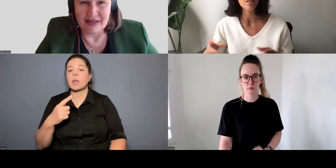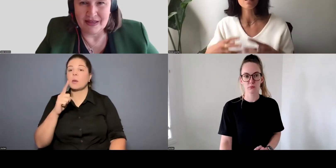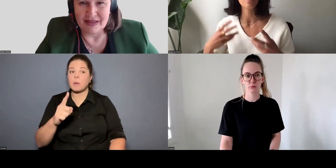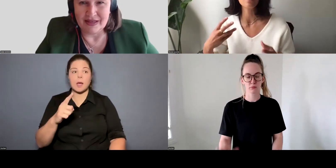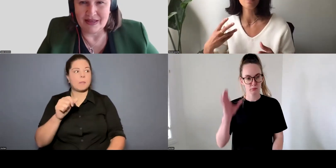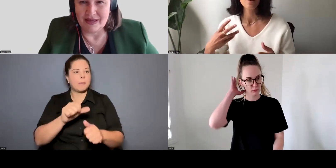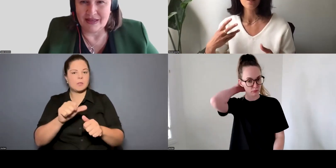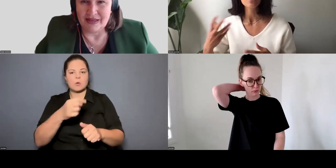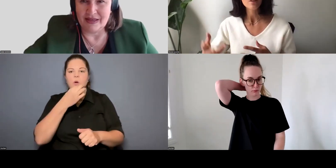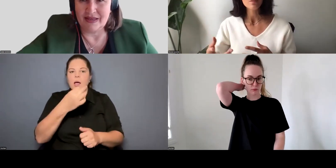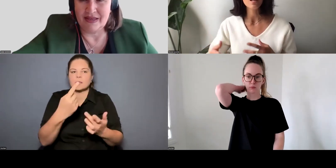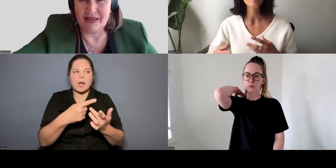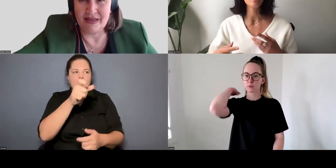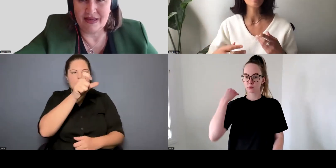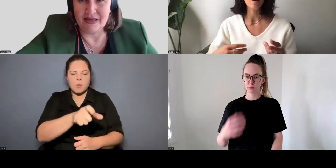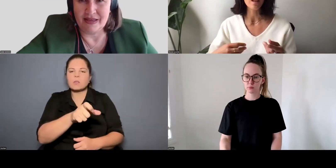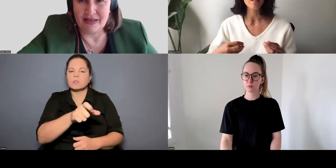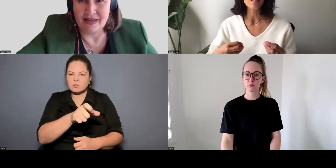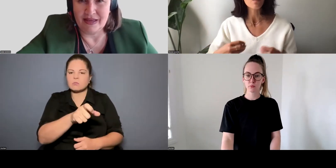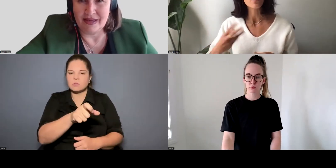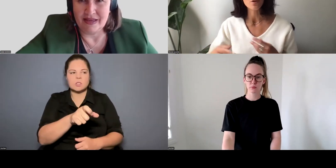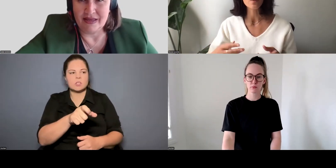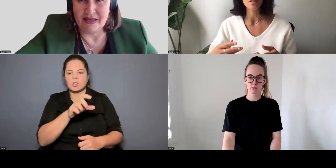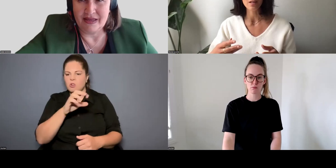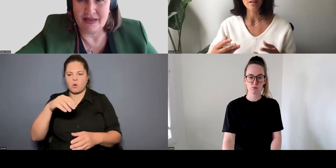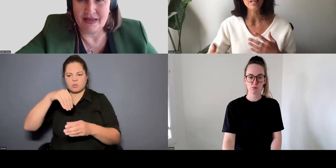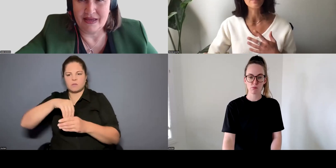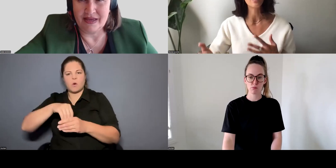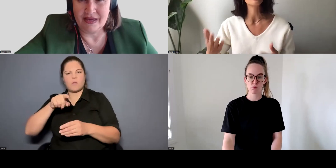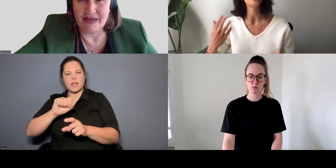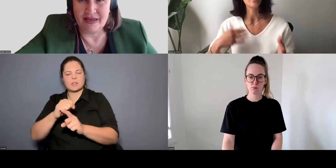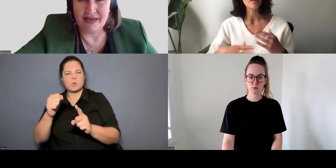to discuss the circumstances as well as what the options are, to be able to go away and think